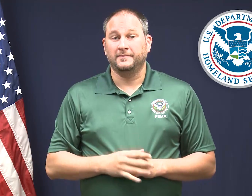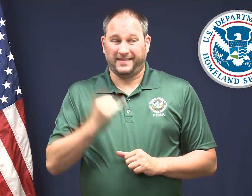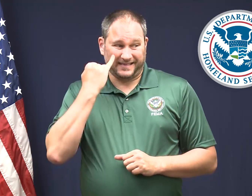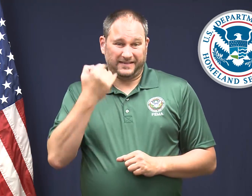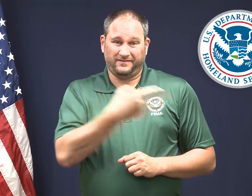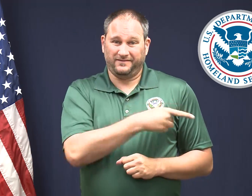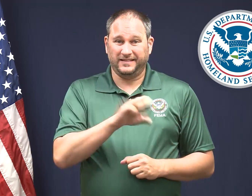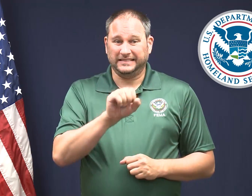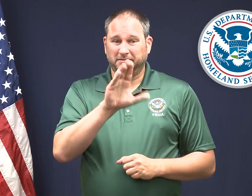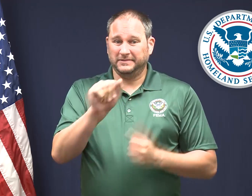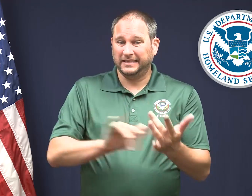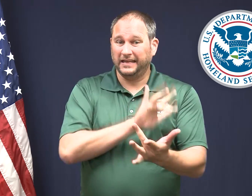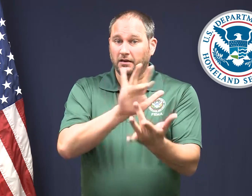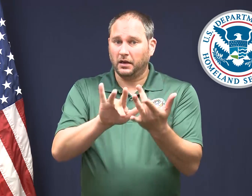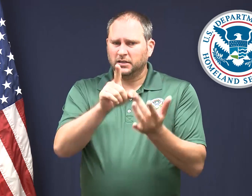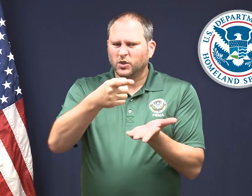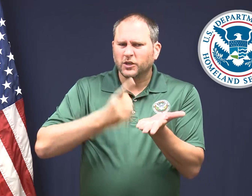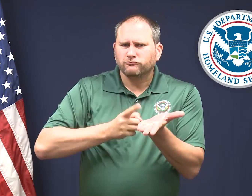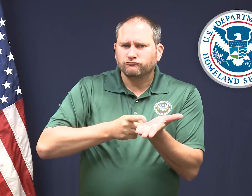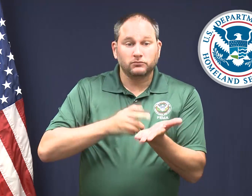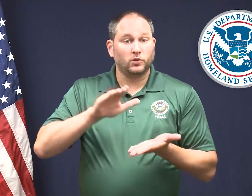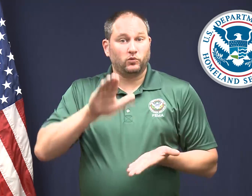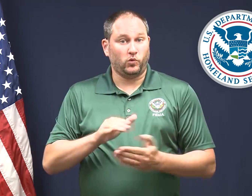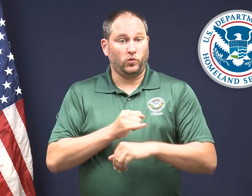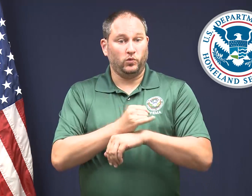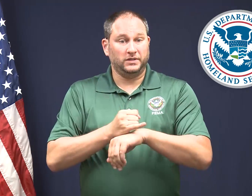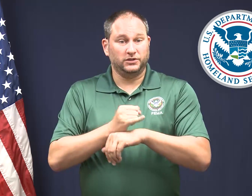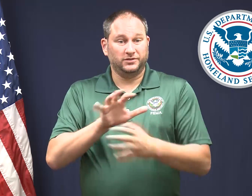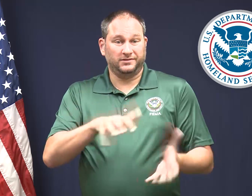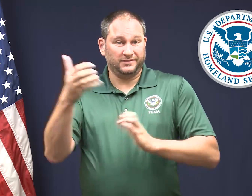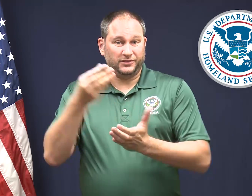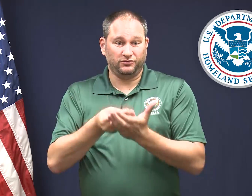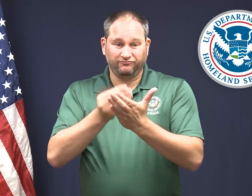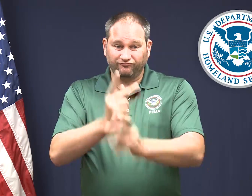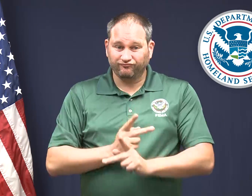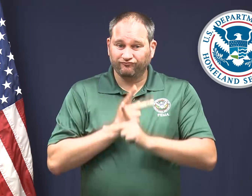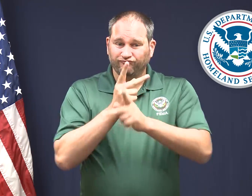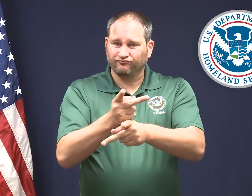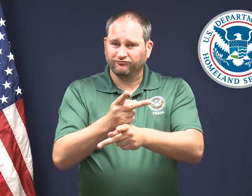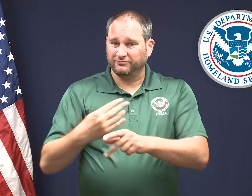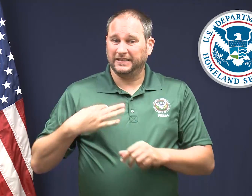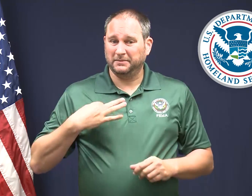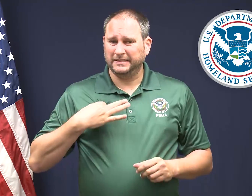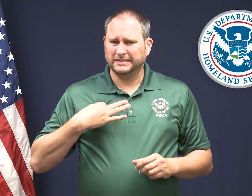If you are contacted by SBA regarding a low-interest disaster loan application,